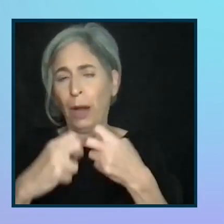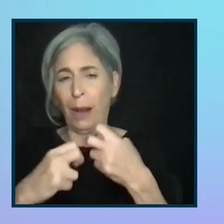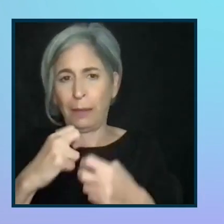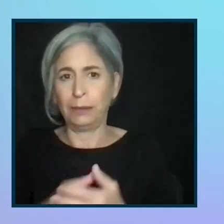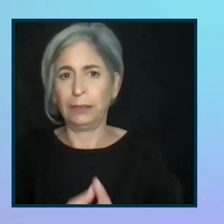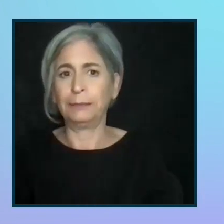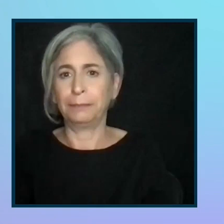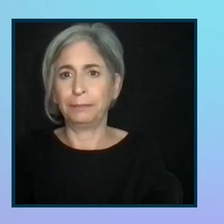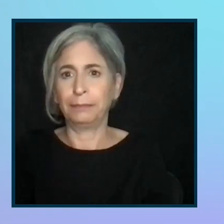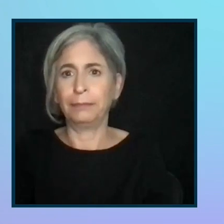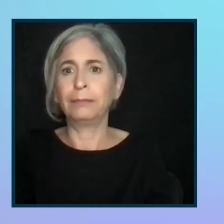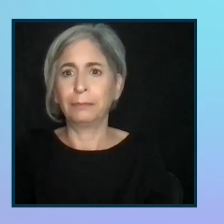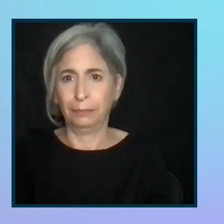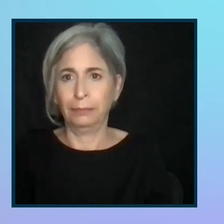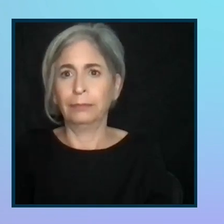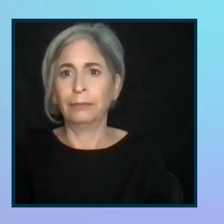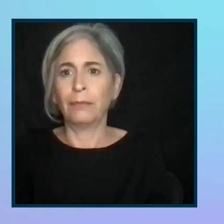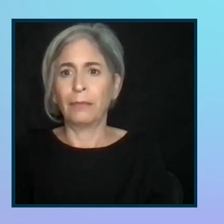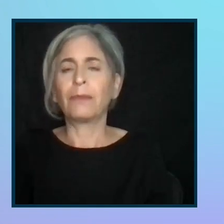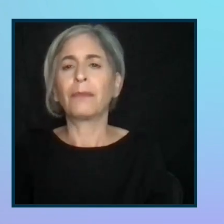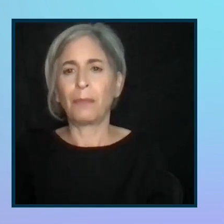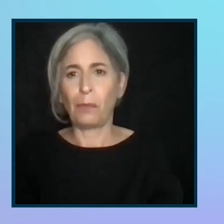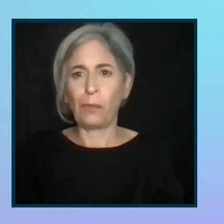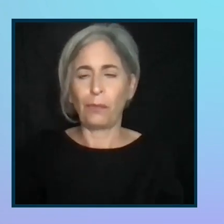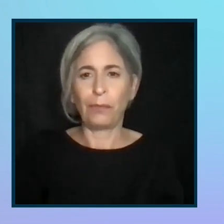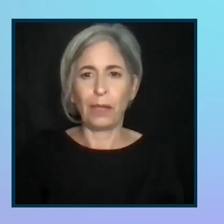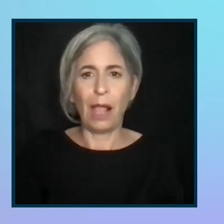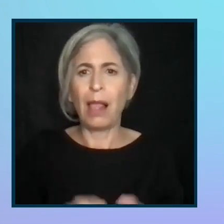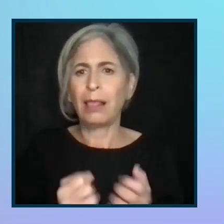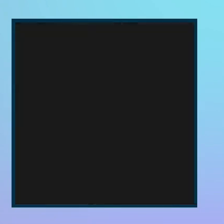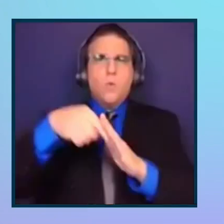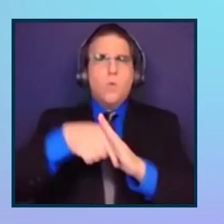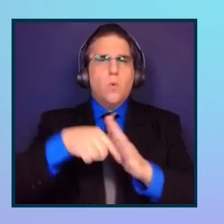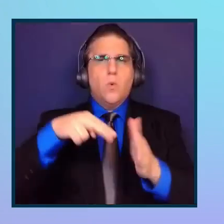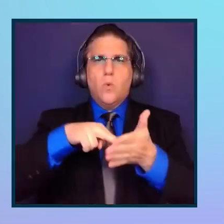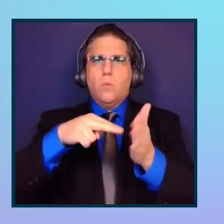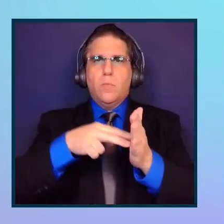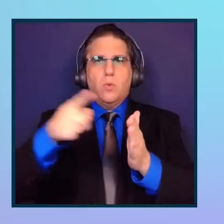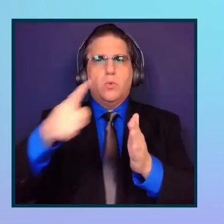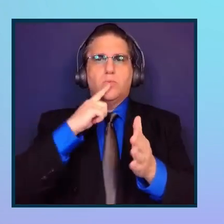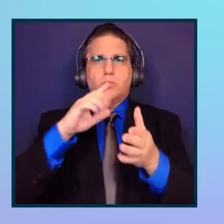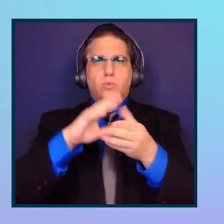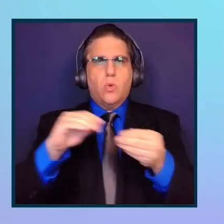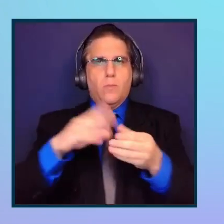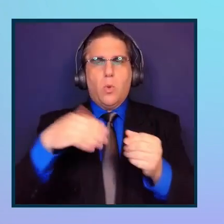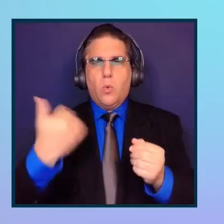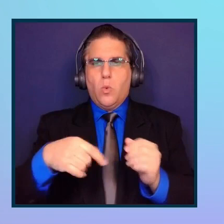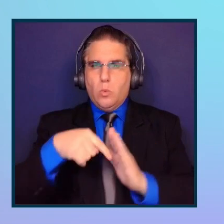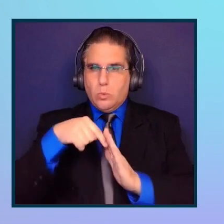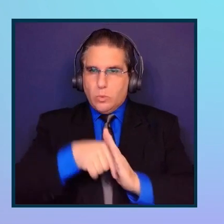Yeah, yeah there's a lot of depth in what you're talking about. Let me just dance around one of the edges,